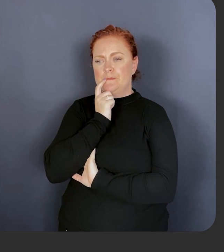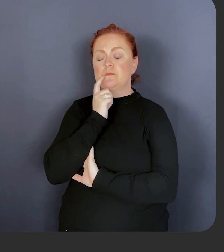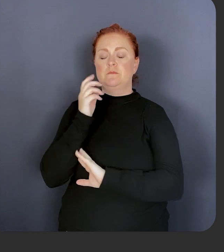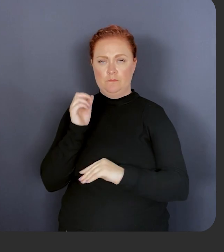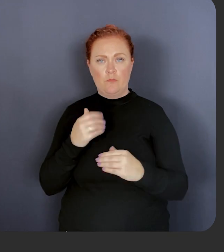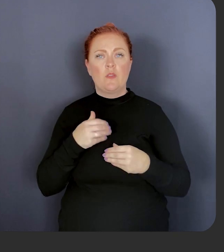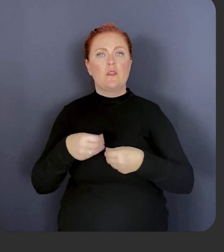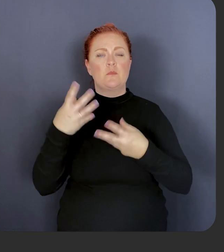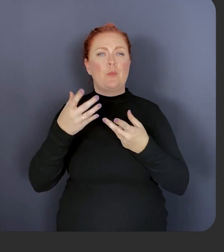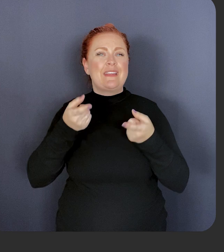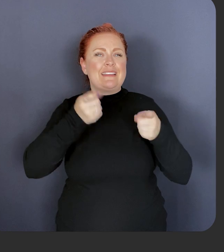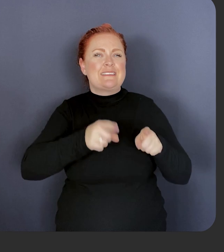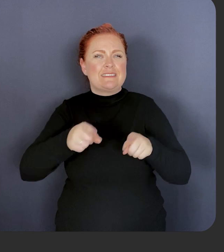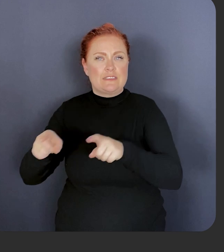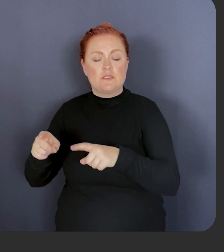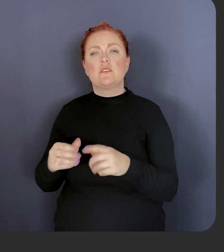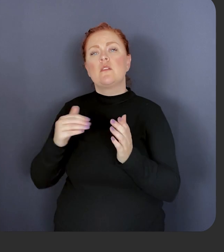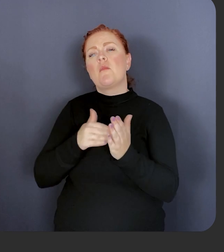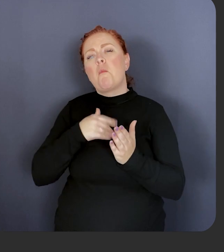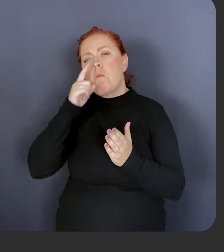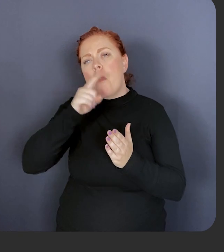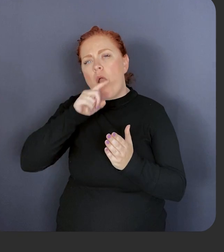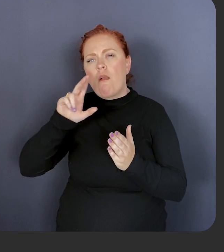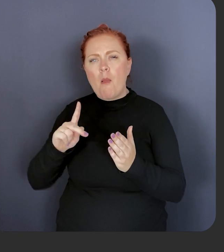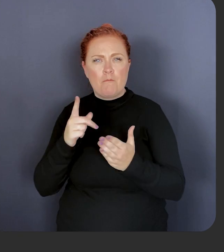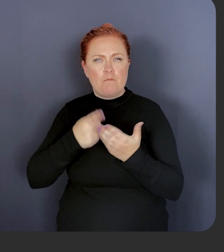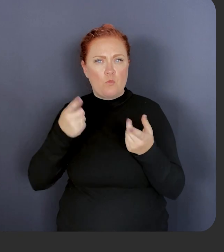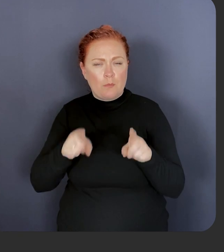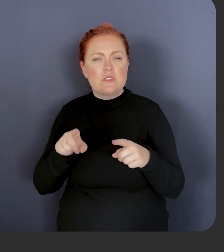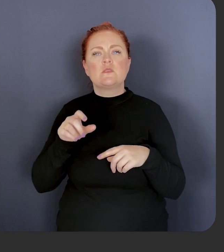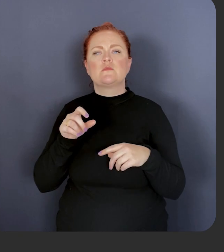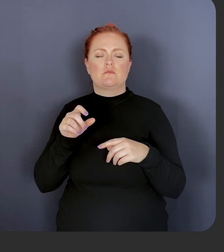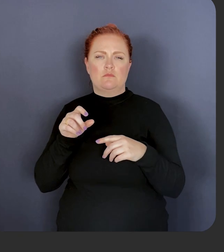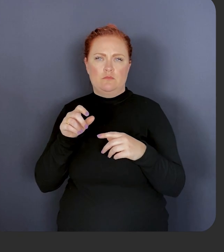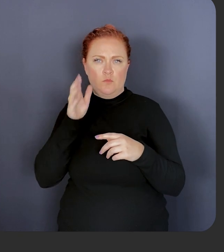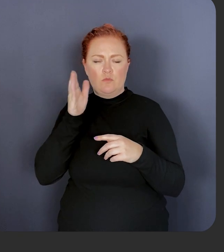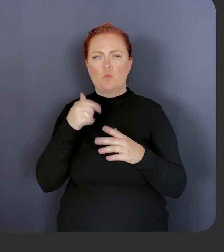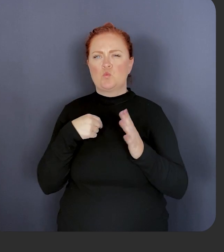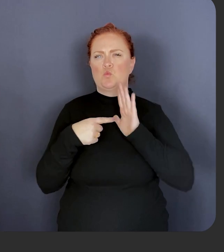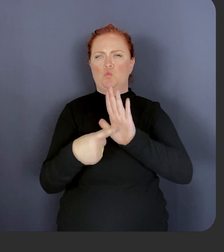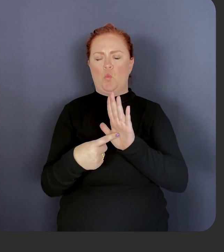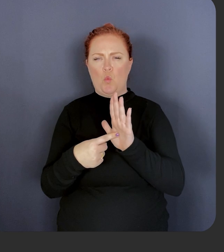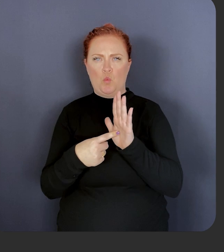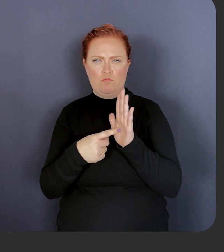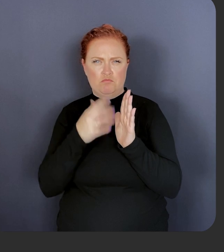So if I go to the instances of this, if I just mock what's being happened here or what's happening here, I want to show the difference.